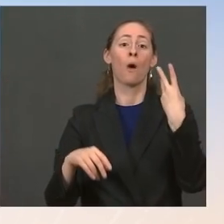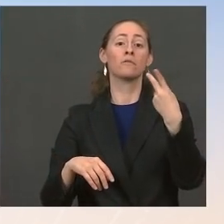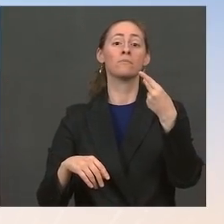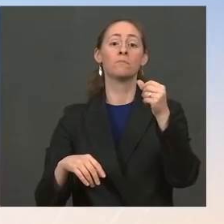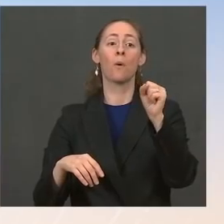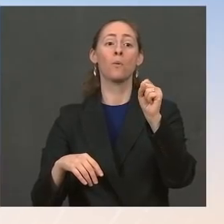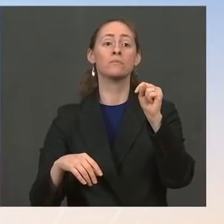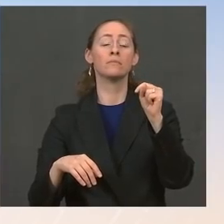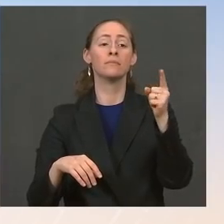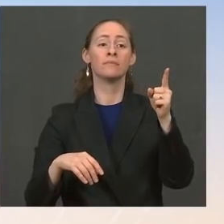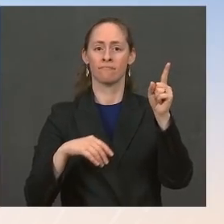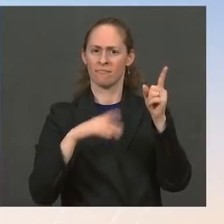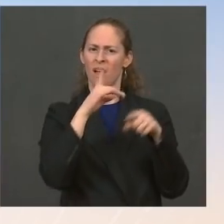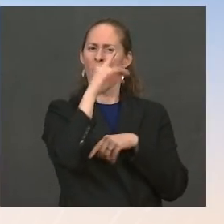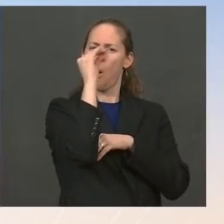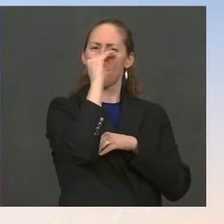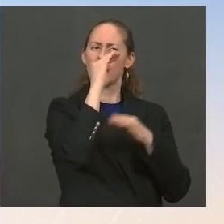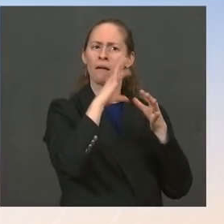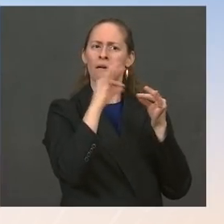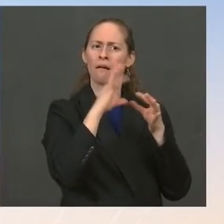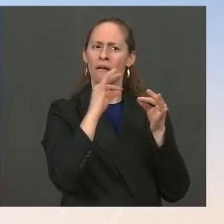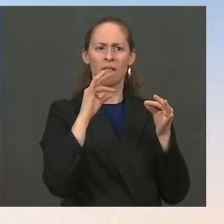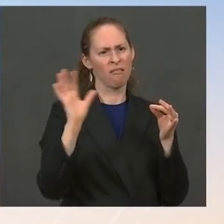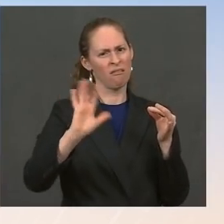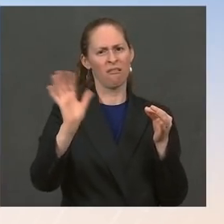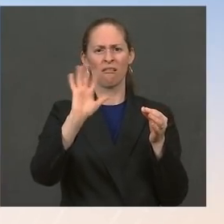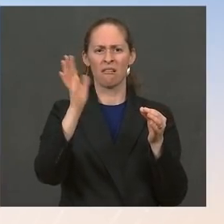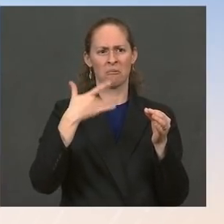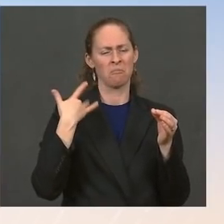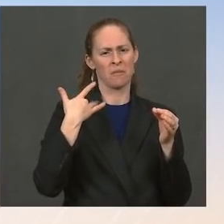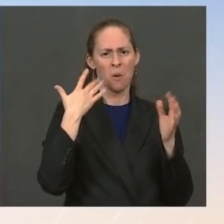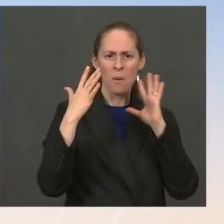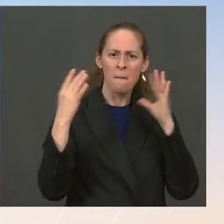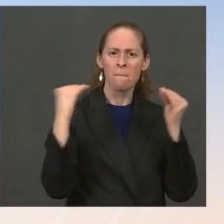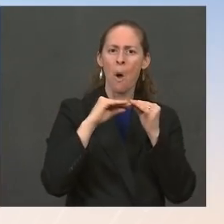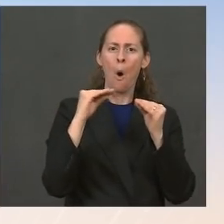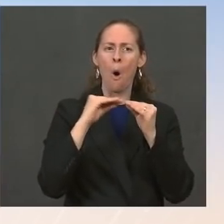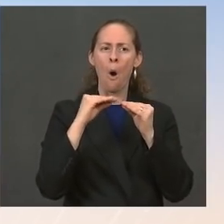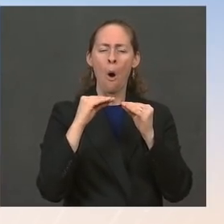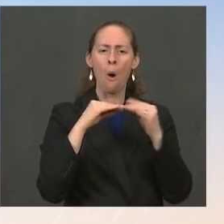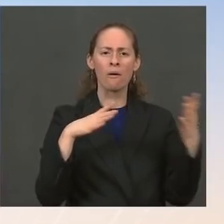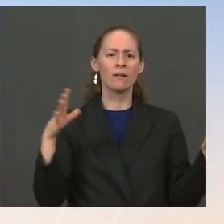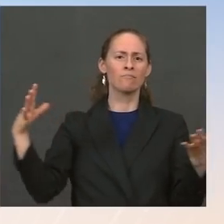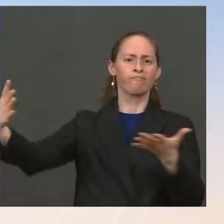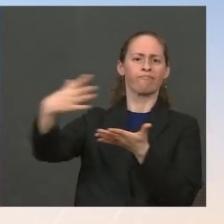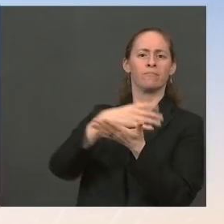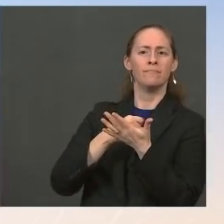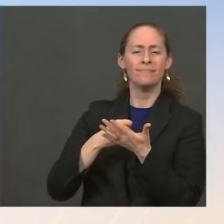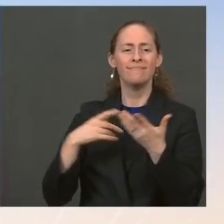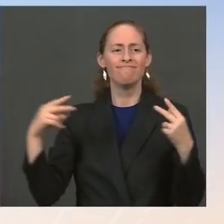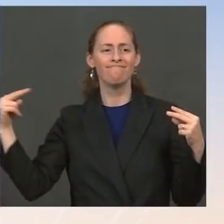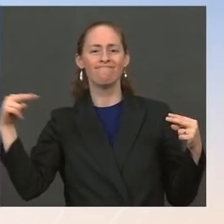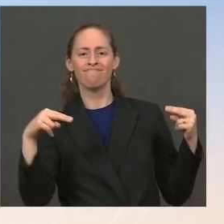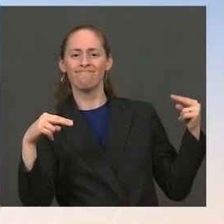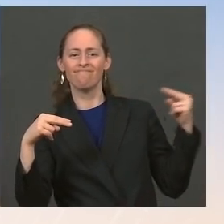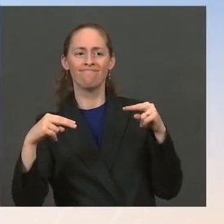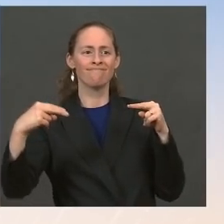and others who have projected it would have even larger savings. So, I think it's just an indication of the difficulty, but what we're pointing to and what we think